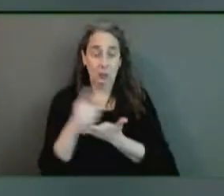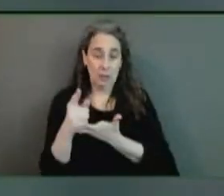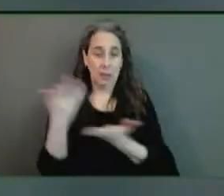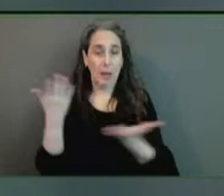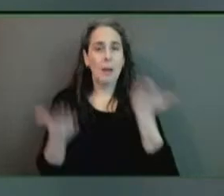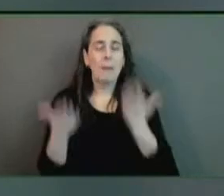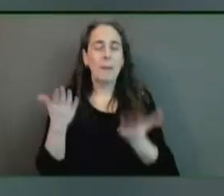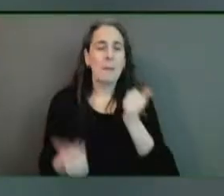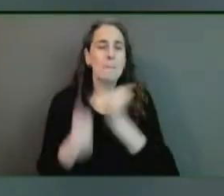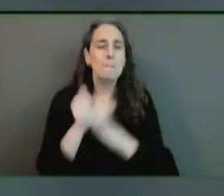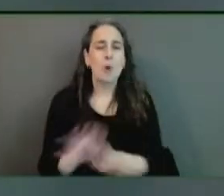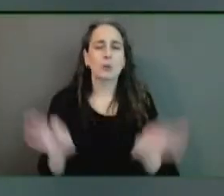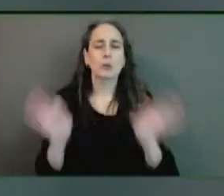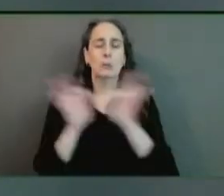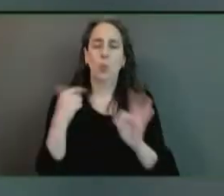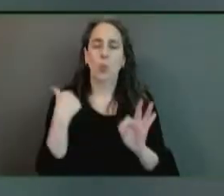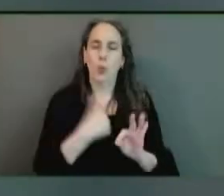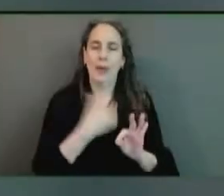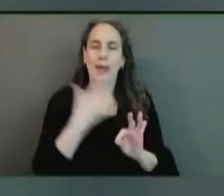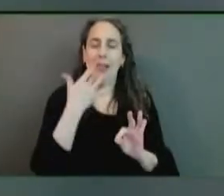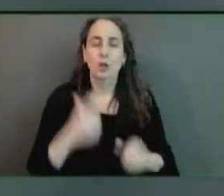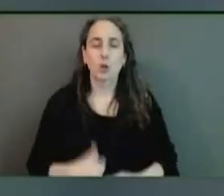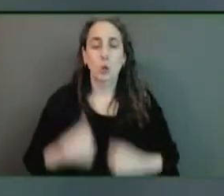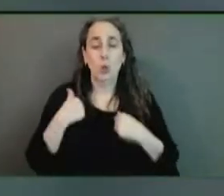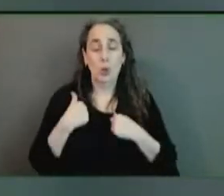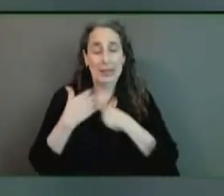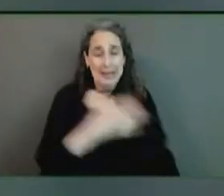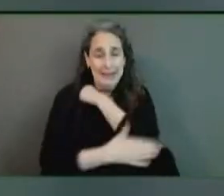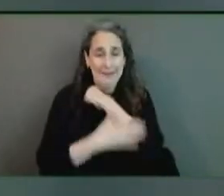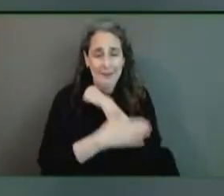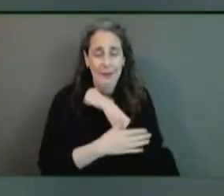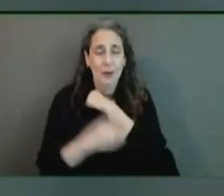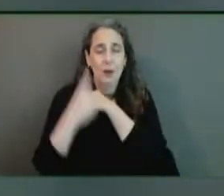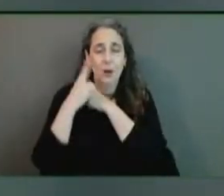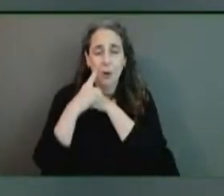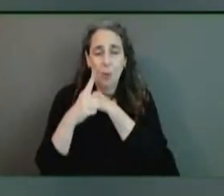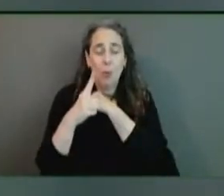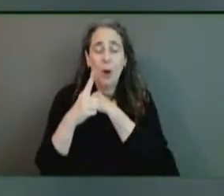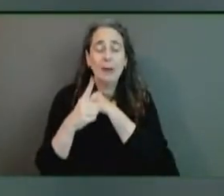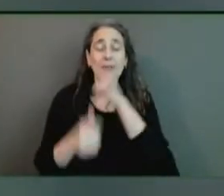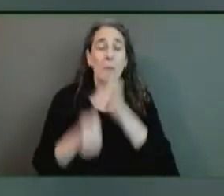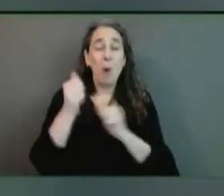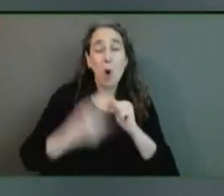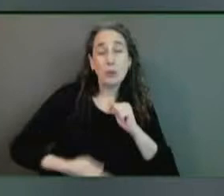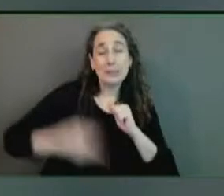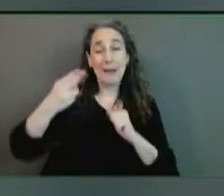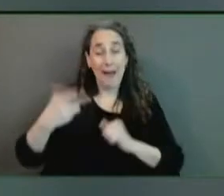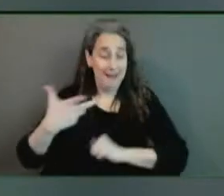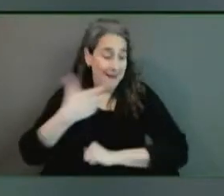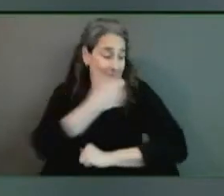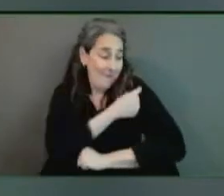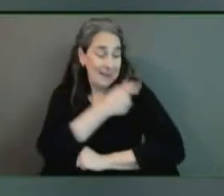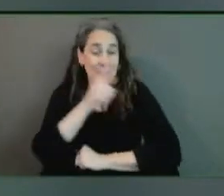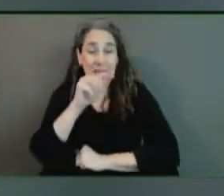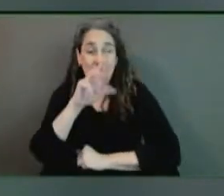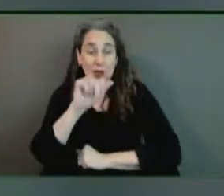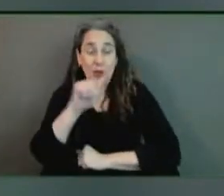home rapid test kits this week. Perhaps most importantly, we are fortunate to live in a county